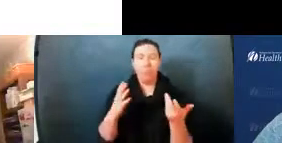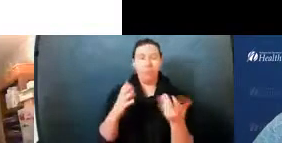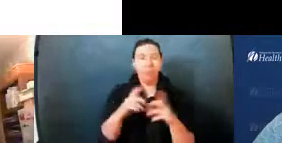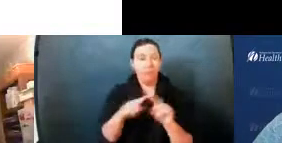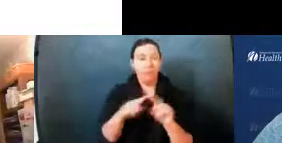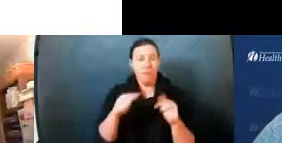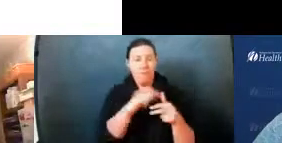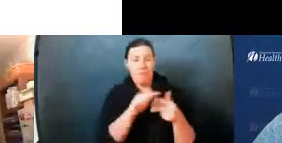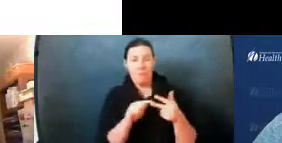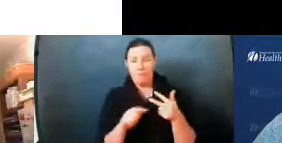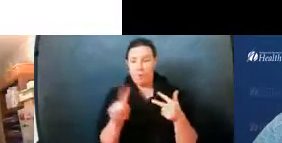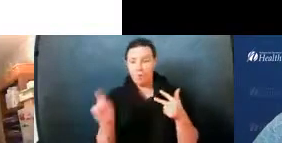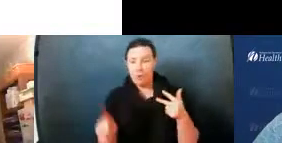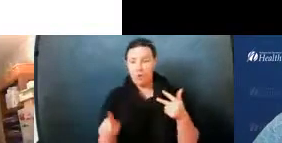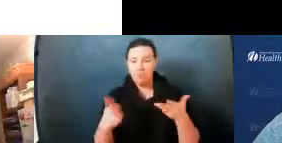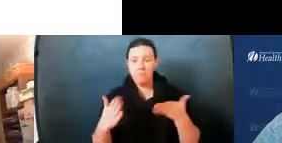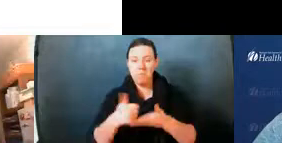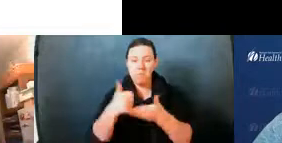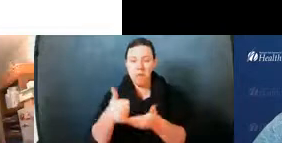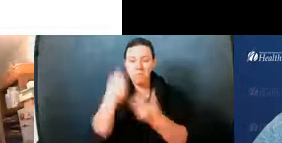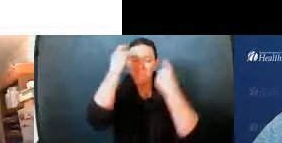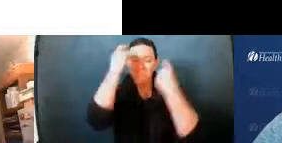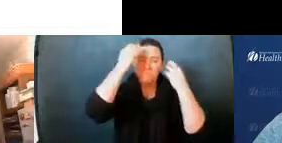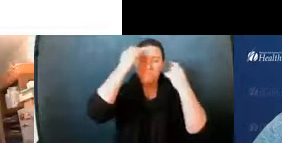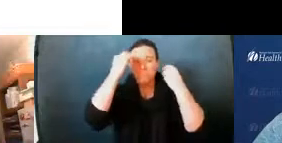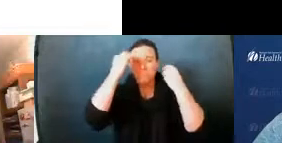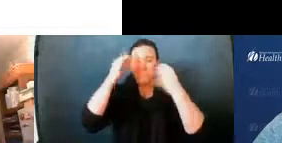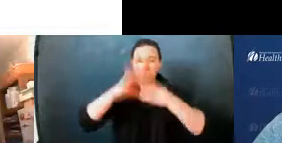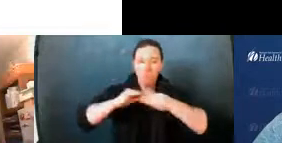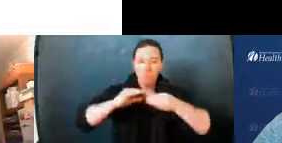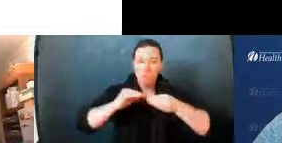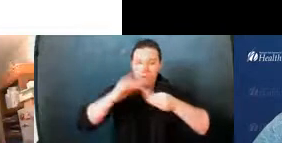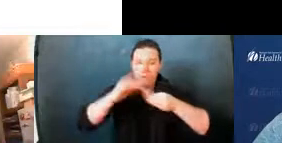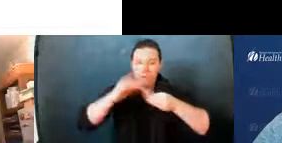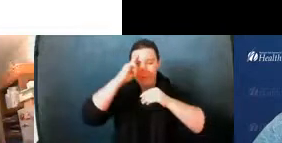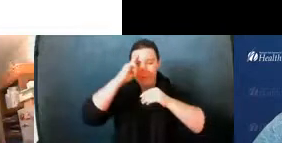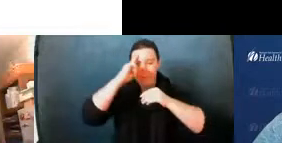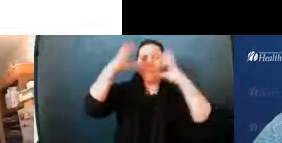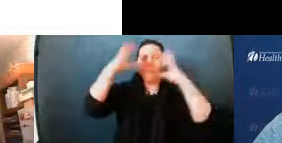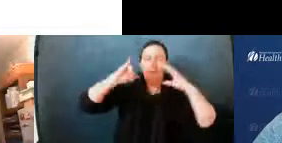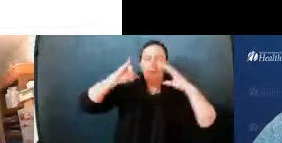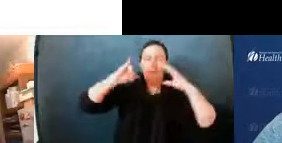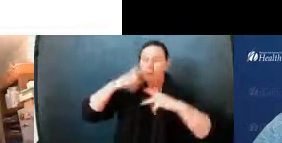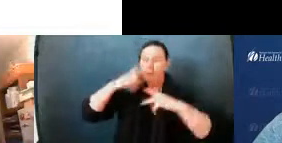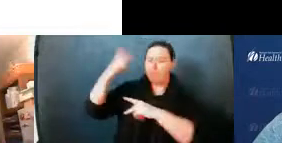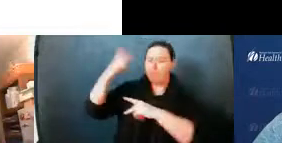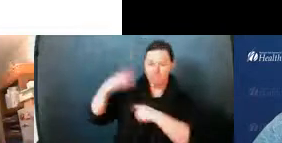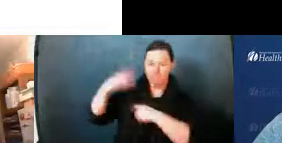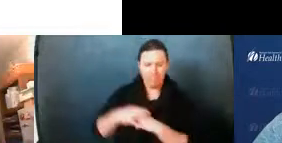but please, if you have stories to share, that's kind of what we're here for today. So what I'm gonna do is I'm gonna read the questions for us,